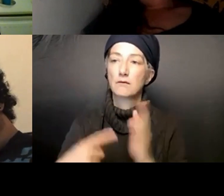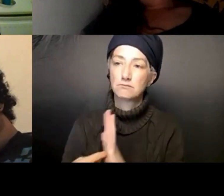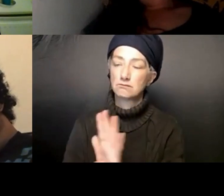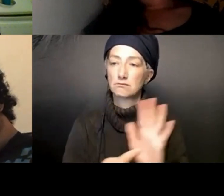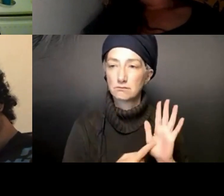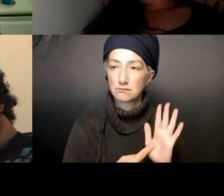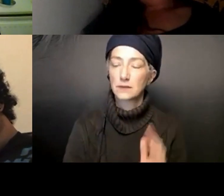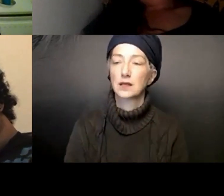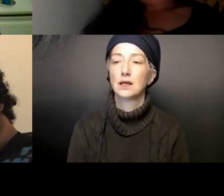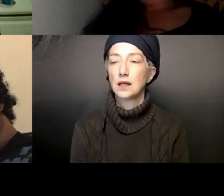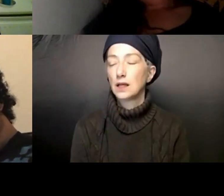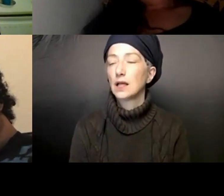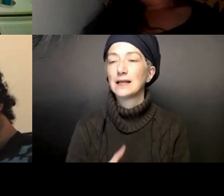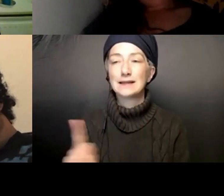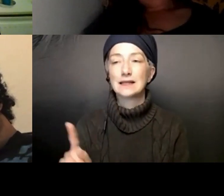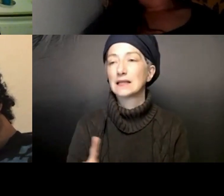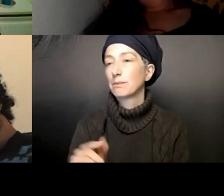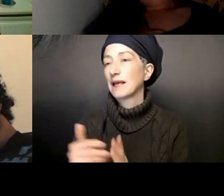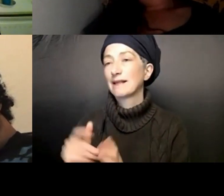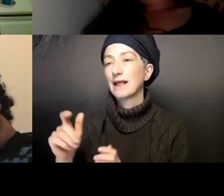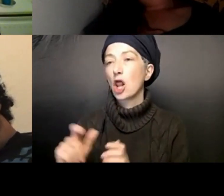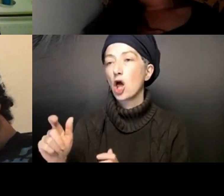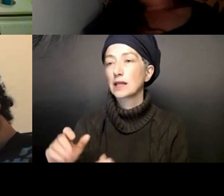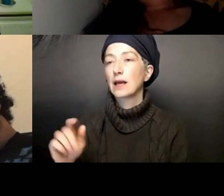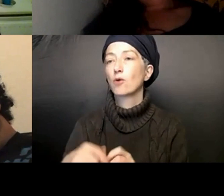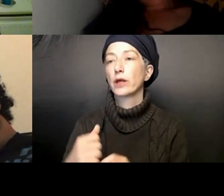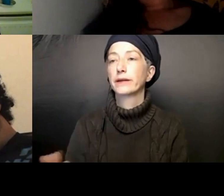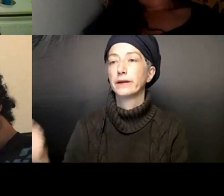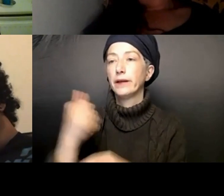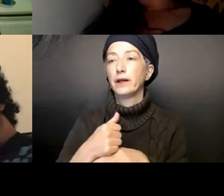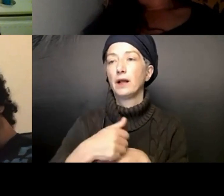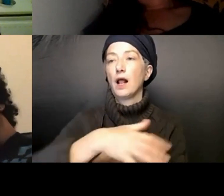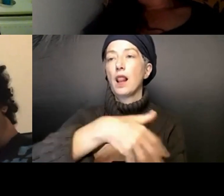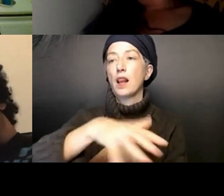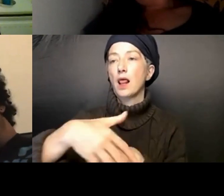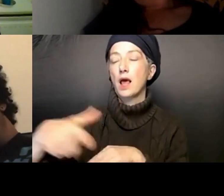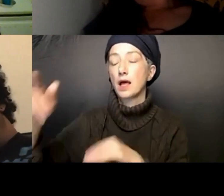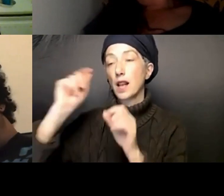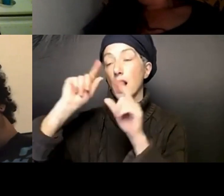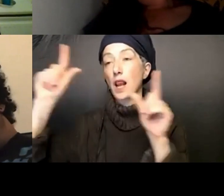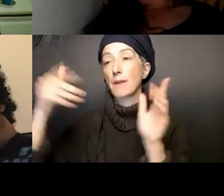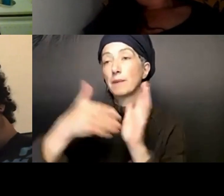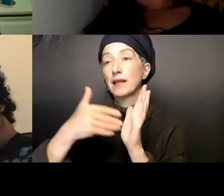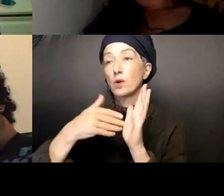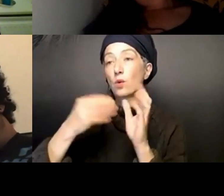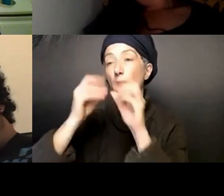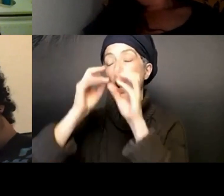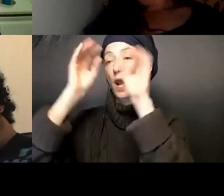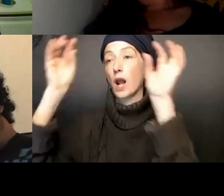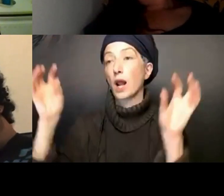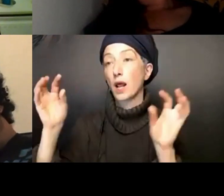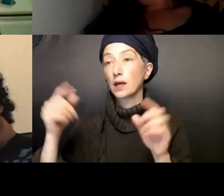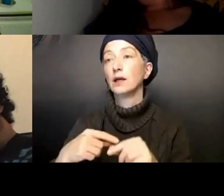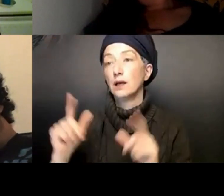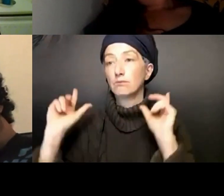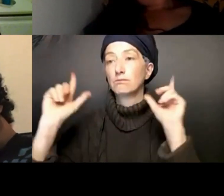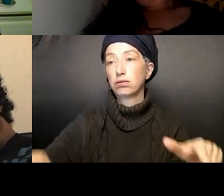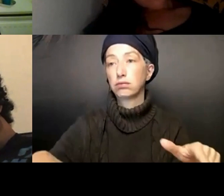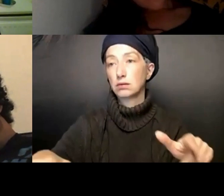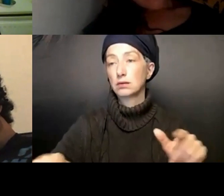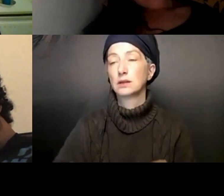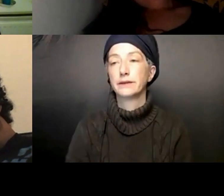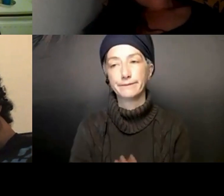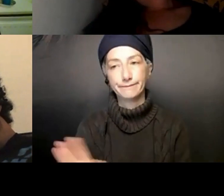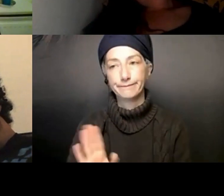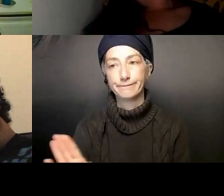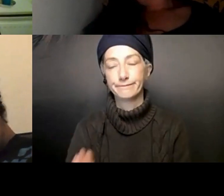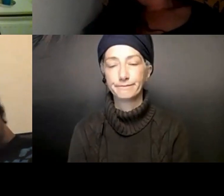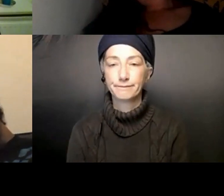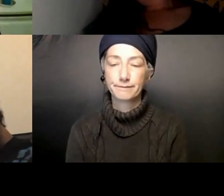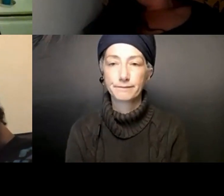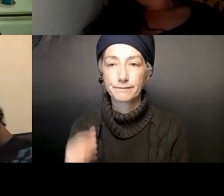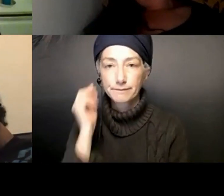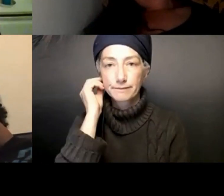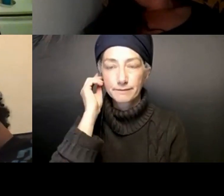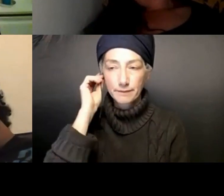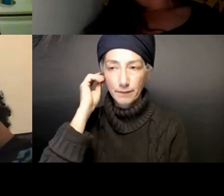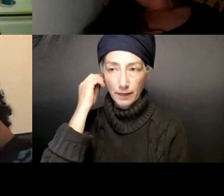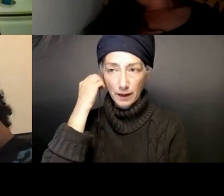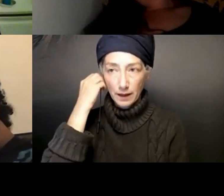where non-disabled people use their vague idea of what disability is to justify their mediocre basic artworks.